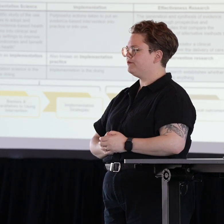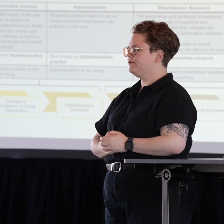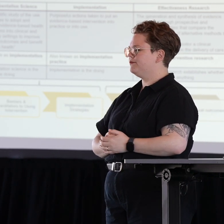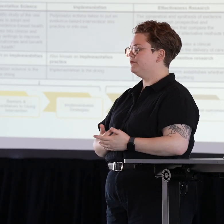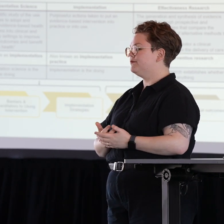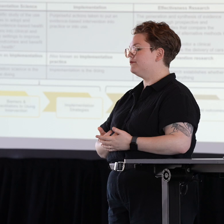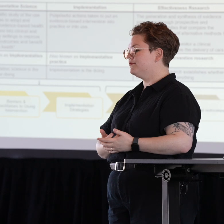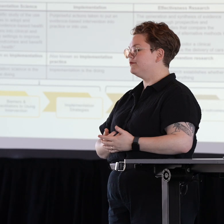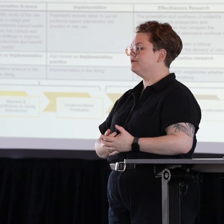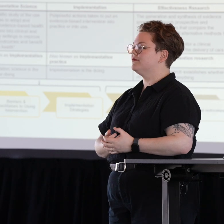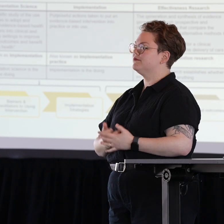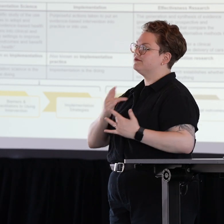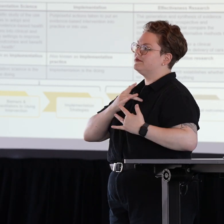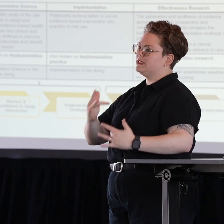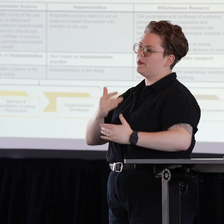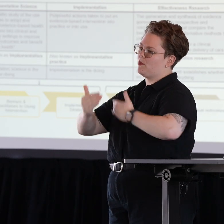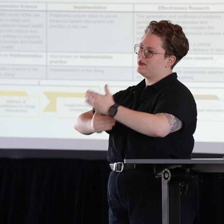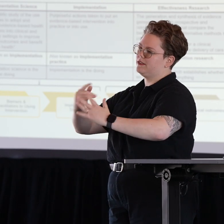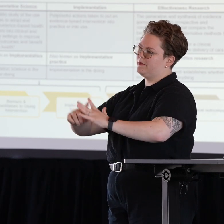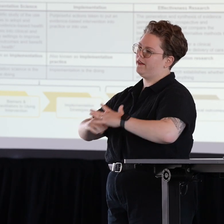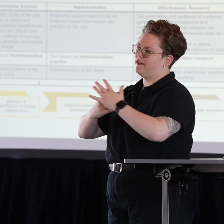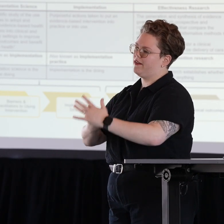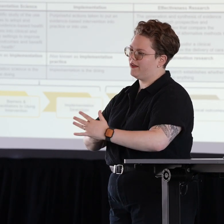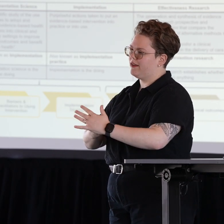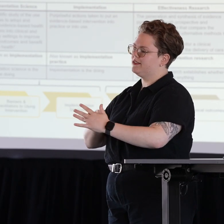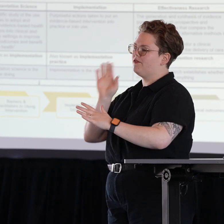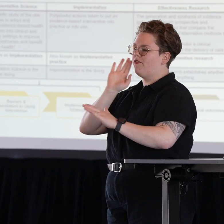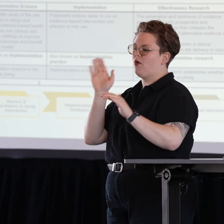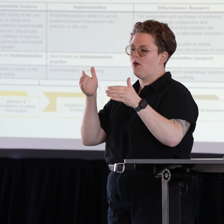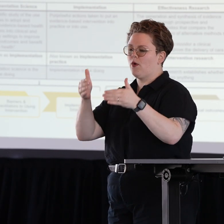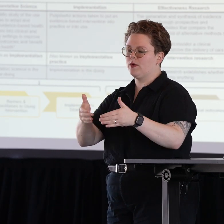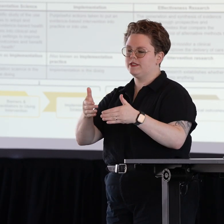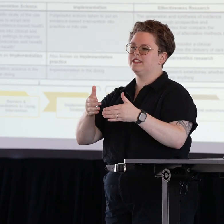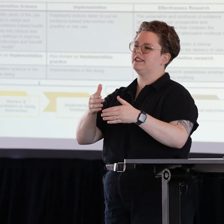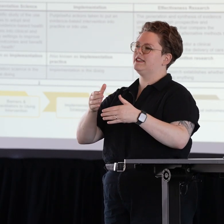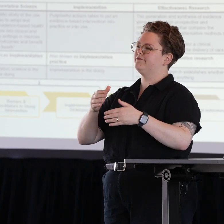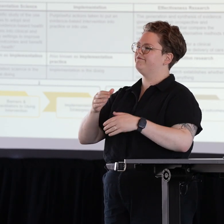that that process begins, when this is where we focus our attention on things like clinical outcomes and